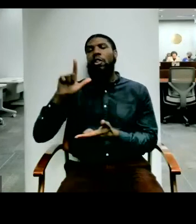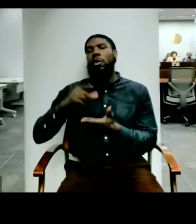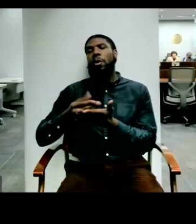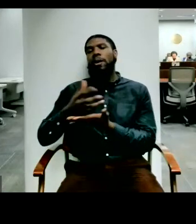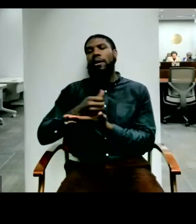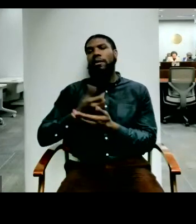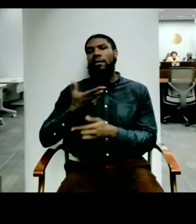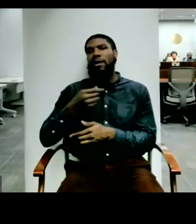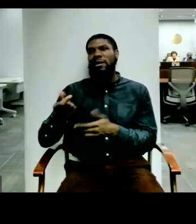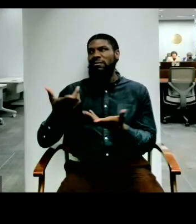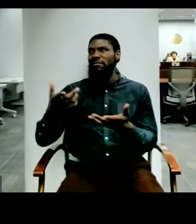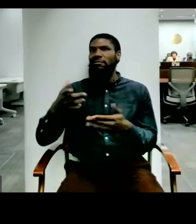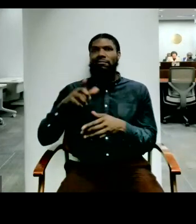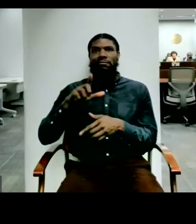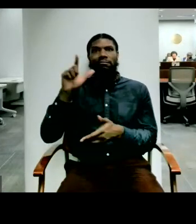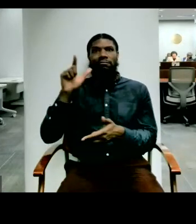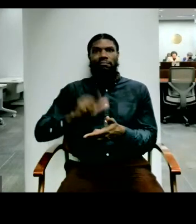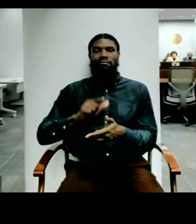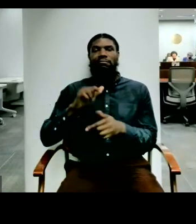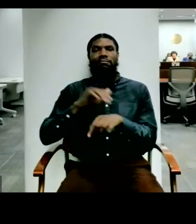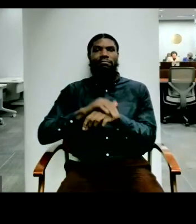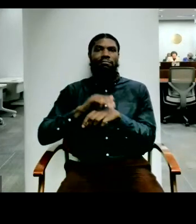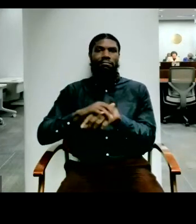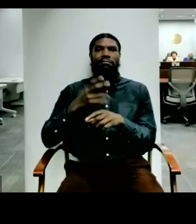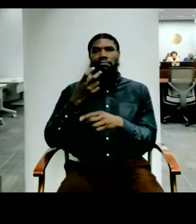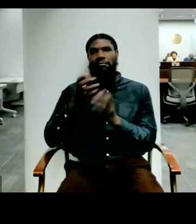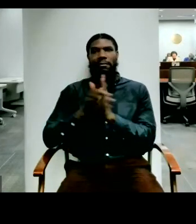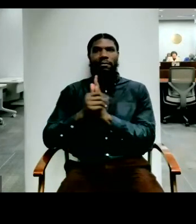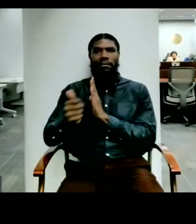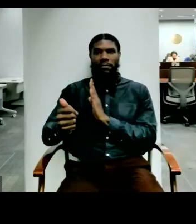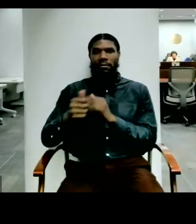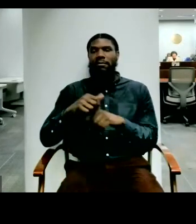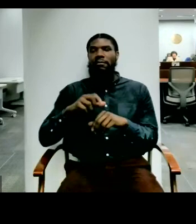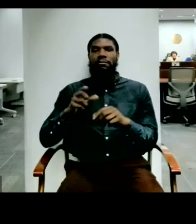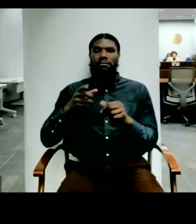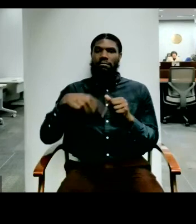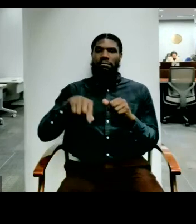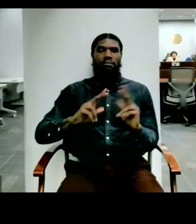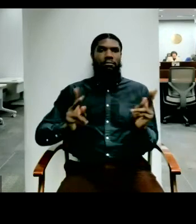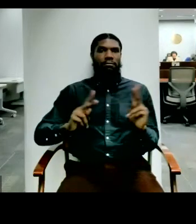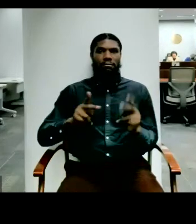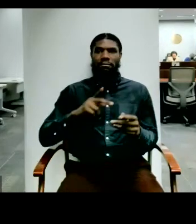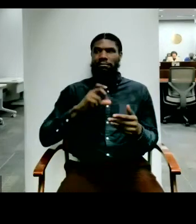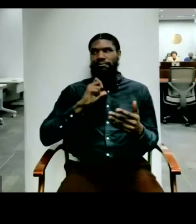English proficiency or literacy proficiency individuals have heard not so great stories